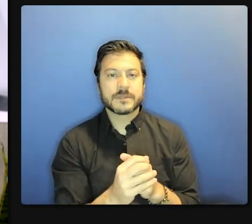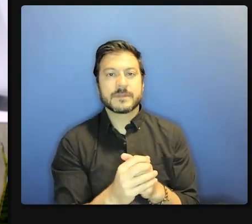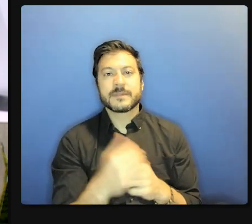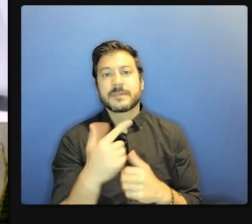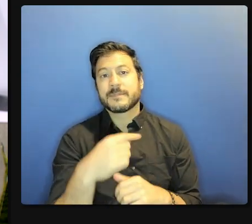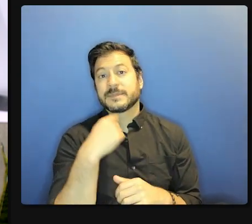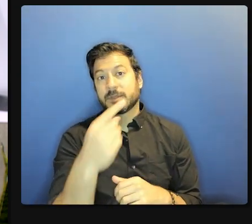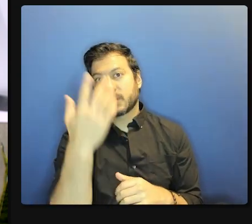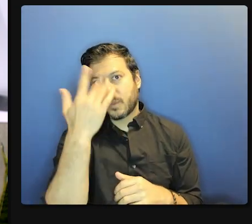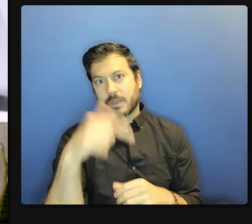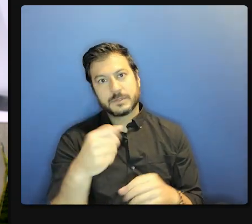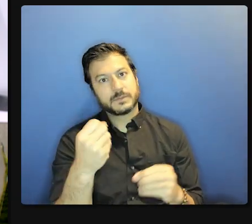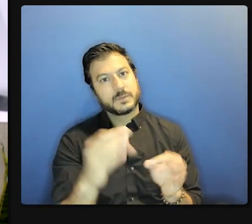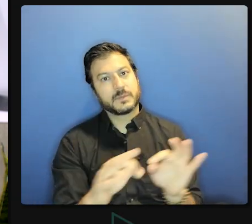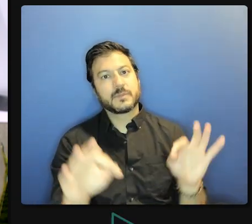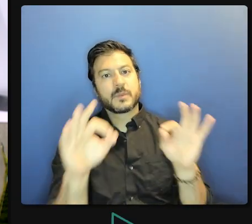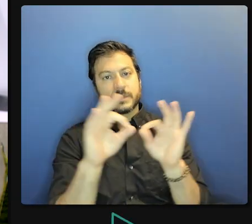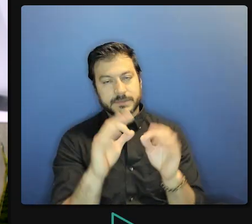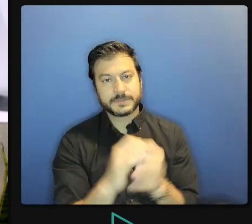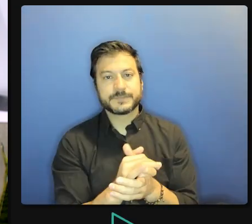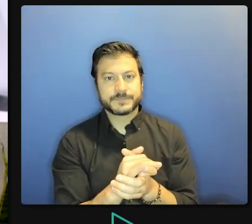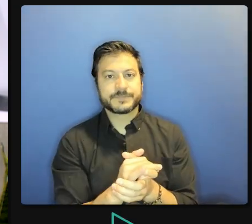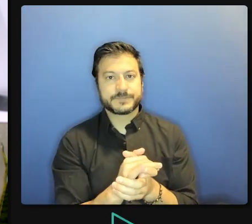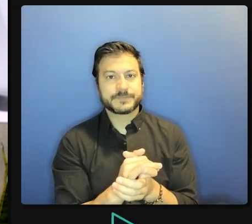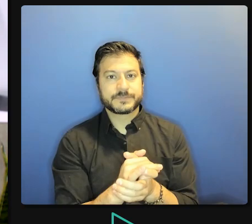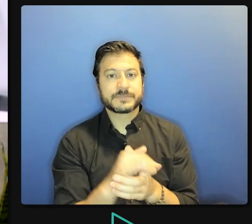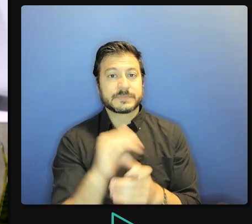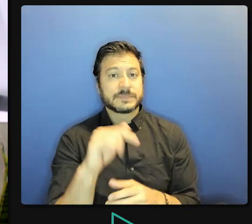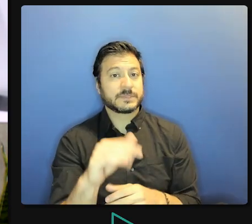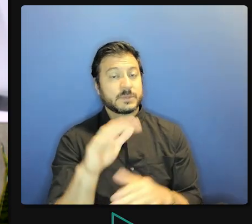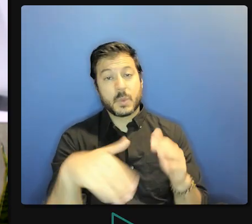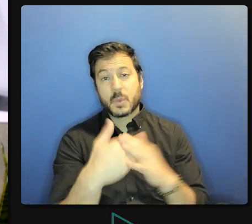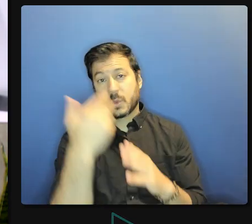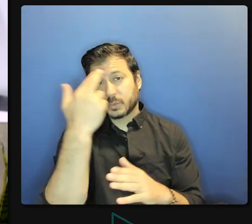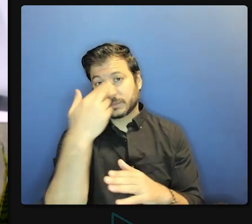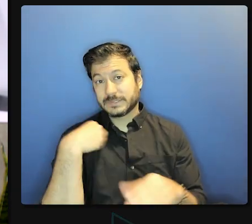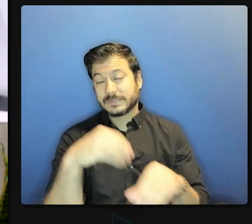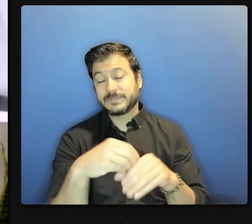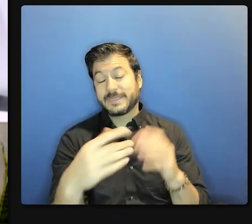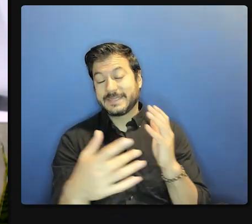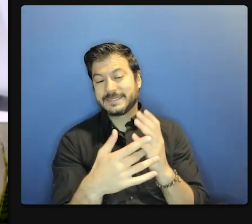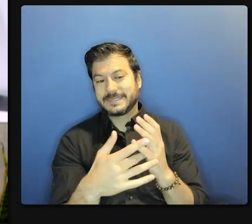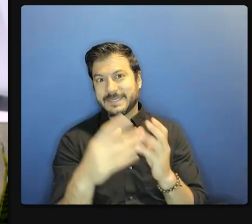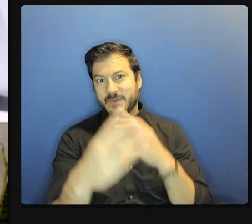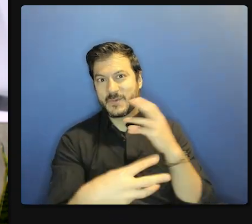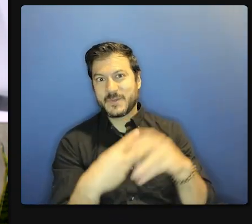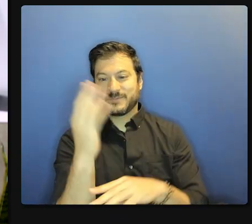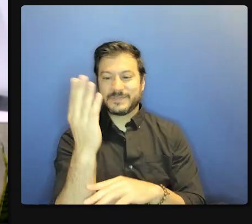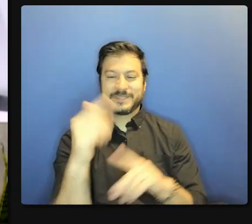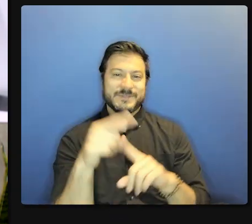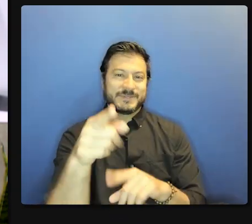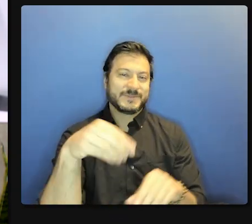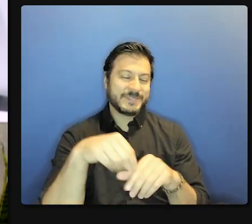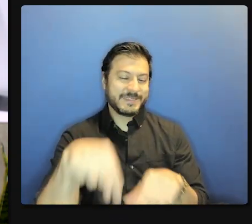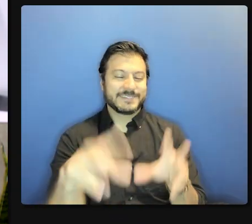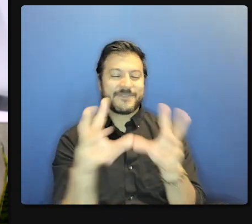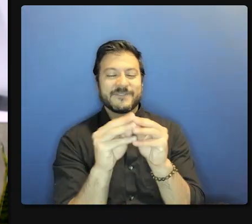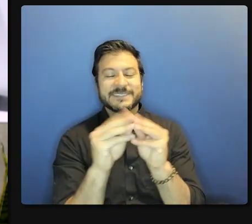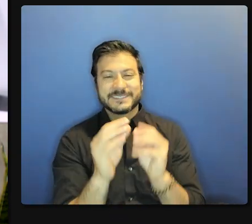Let me tell you why this is so important to me. This is why I'm in the tech industry and presenting to you at this conference.